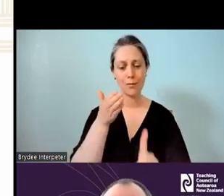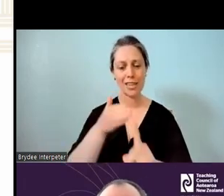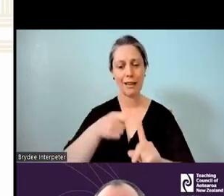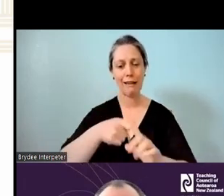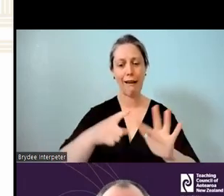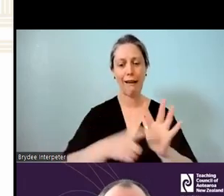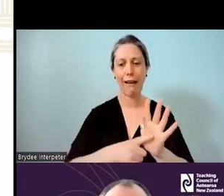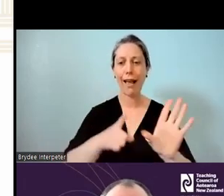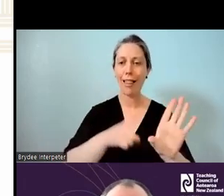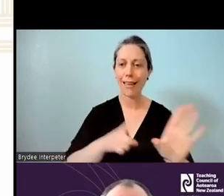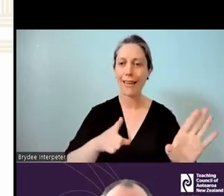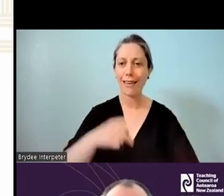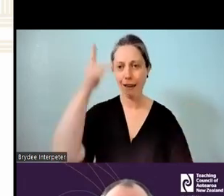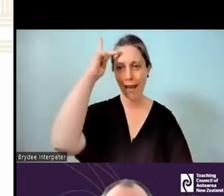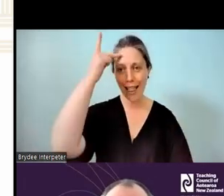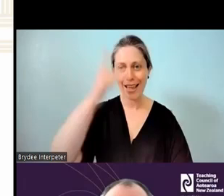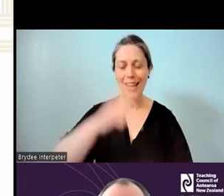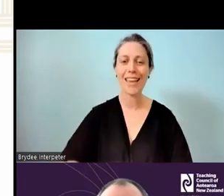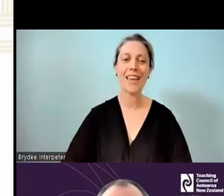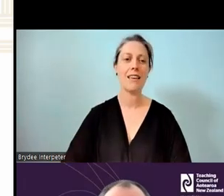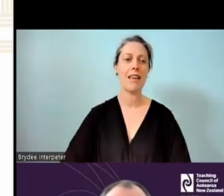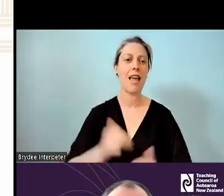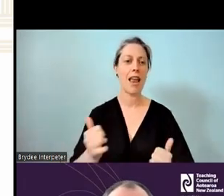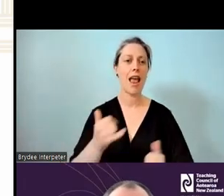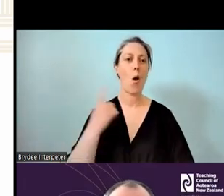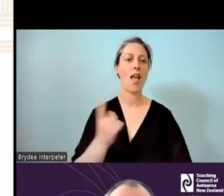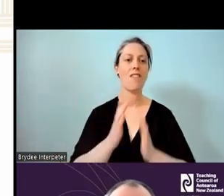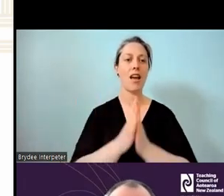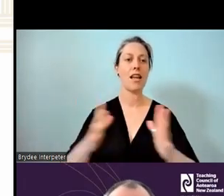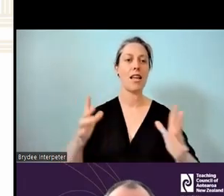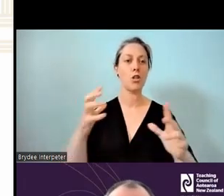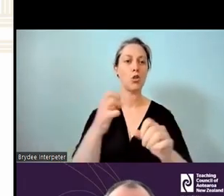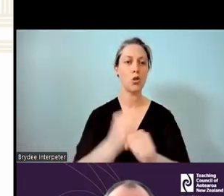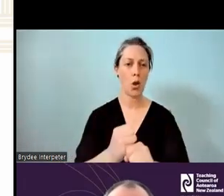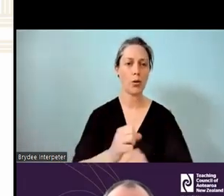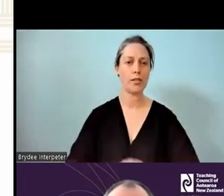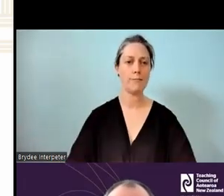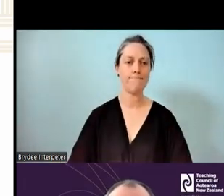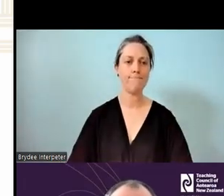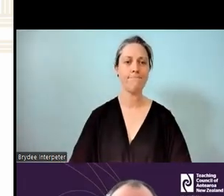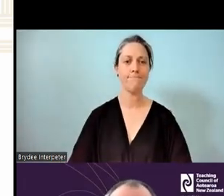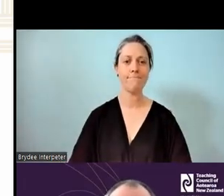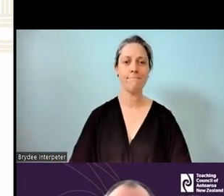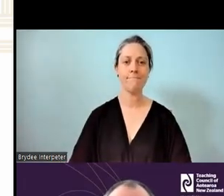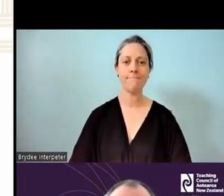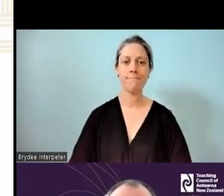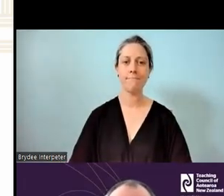And now we have our Karakia Whakakapi. (speaking Maori language)